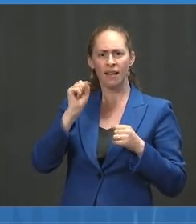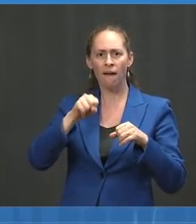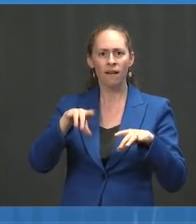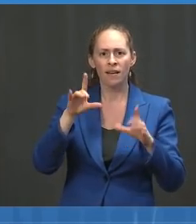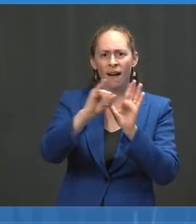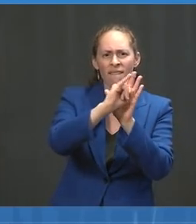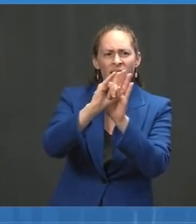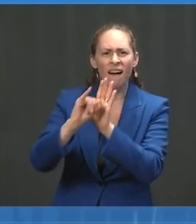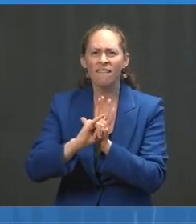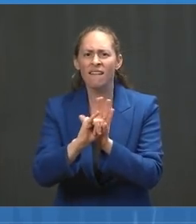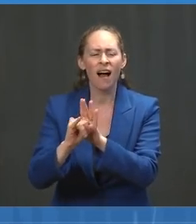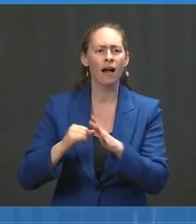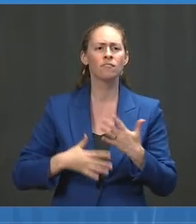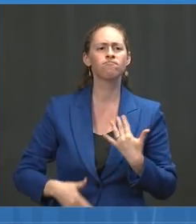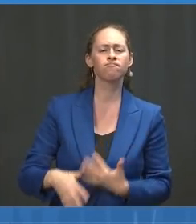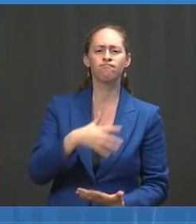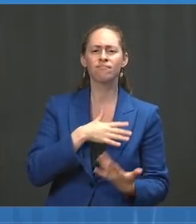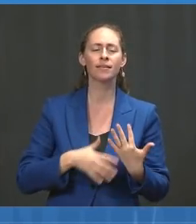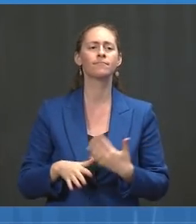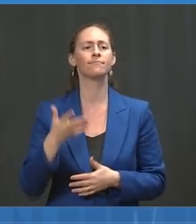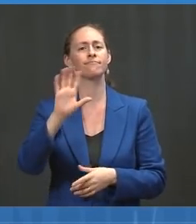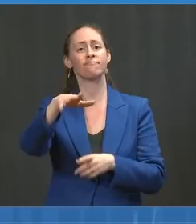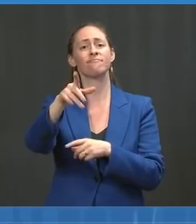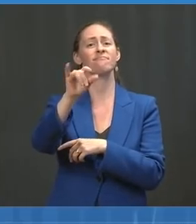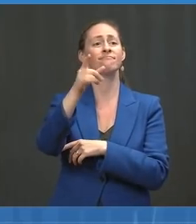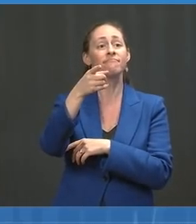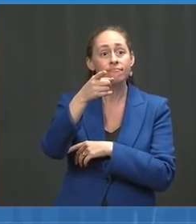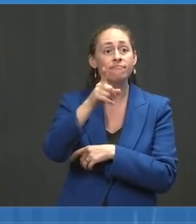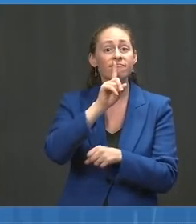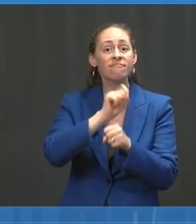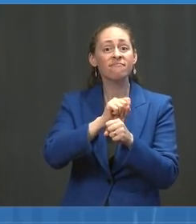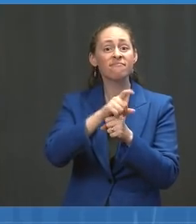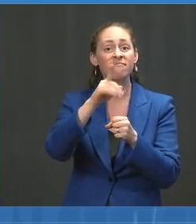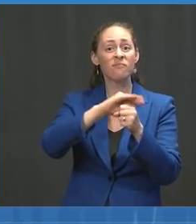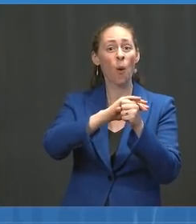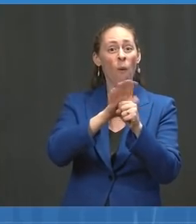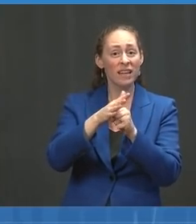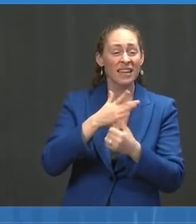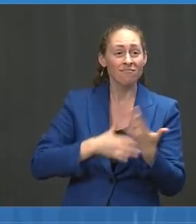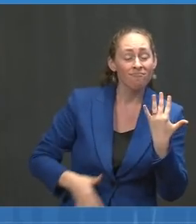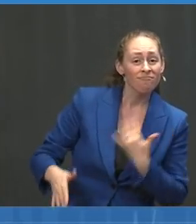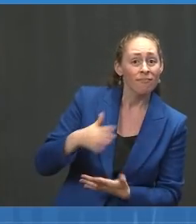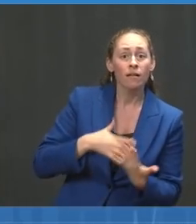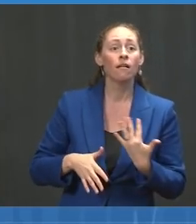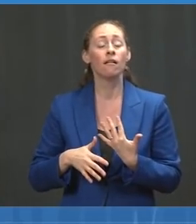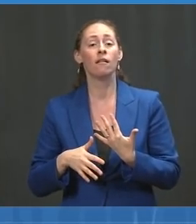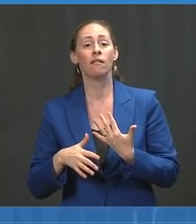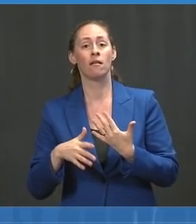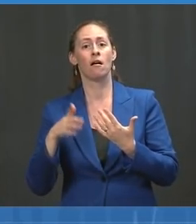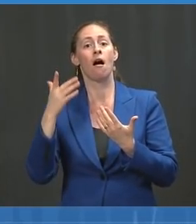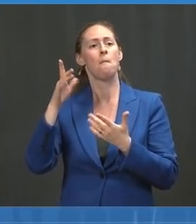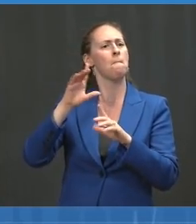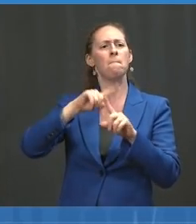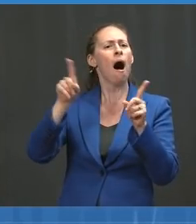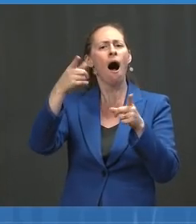with anti-SARS-CoV-2 monoclonal antibodies can reduce the risk of COVID-19 hospitalization